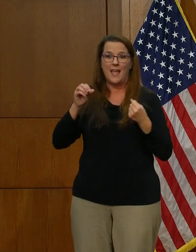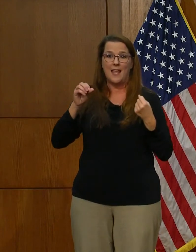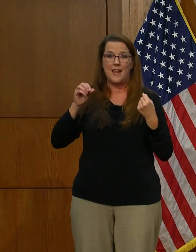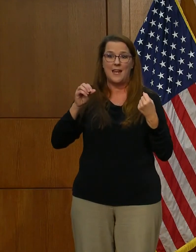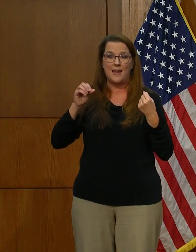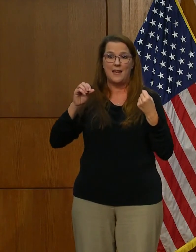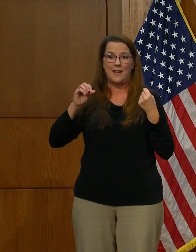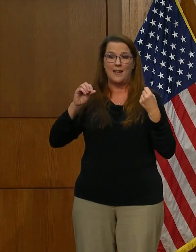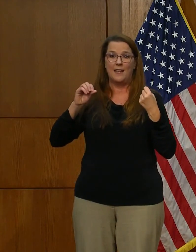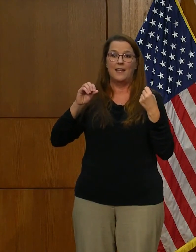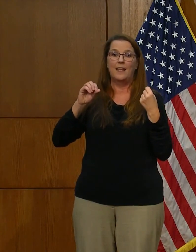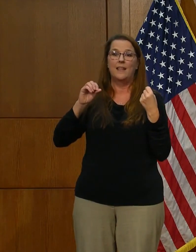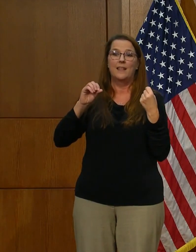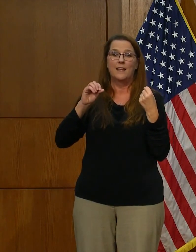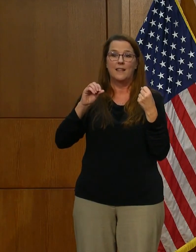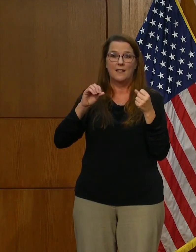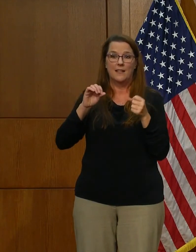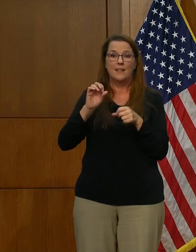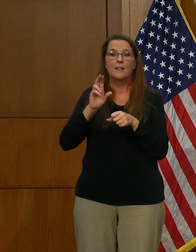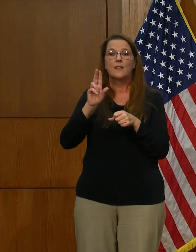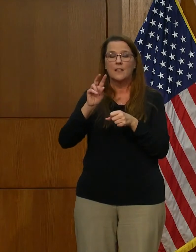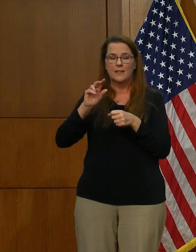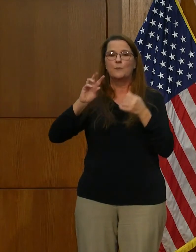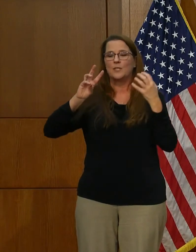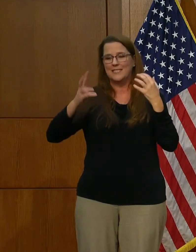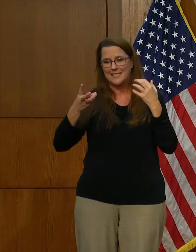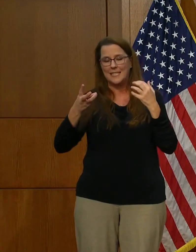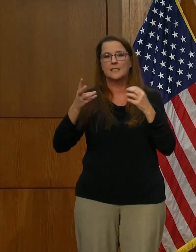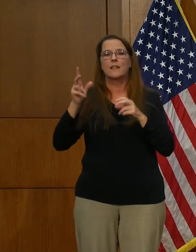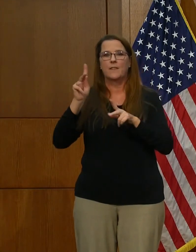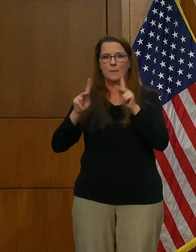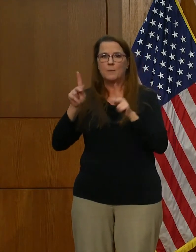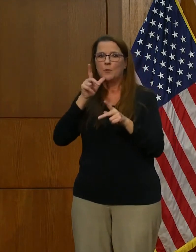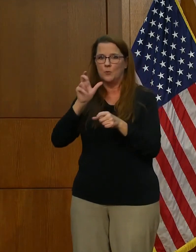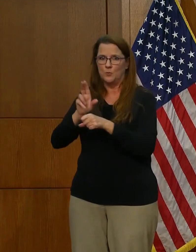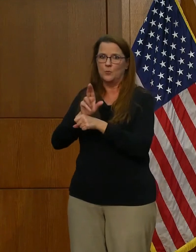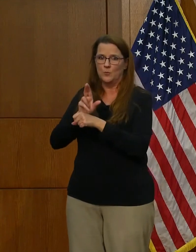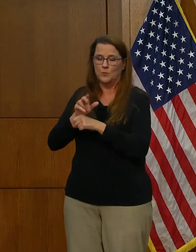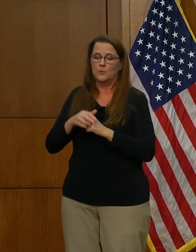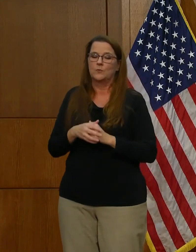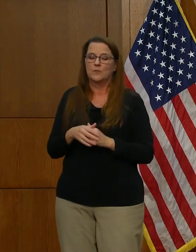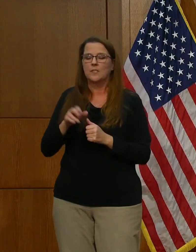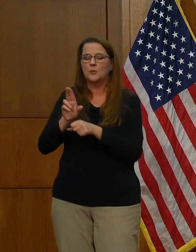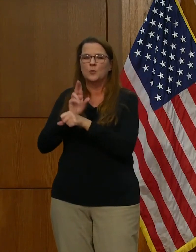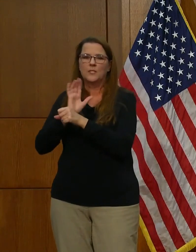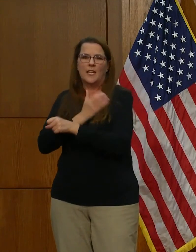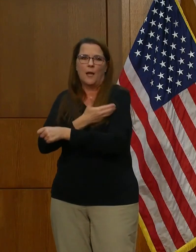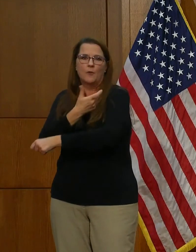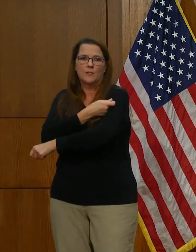AND SIX IN PERCENT OF DOSES